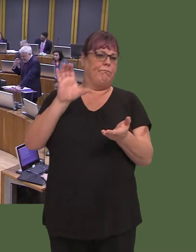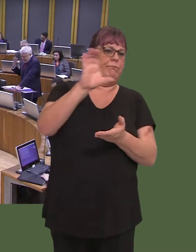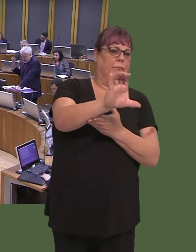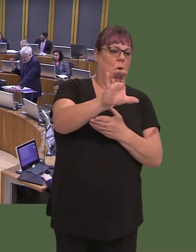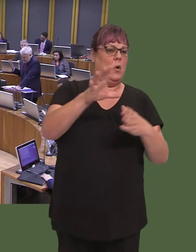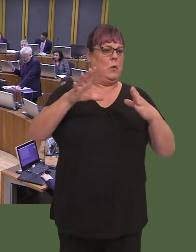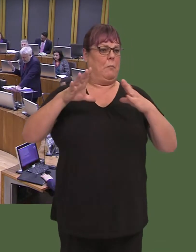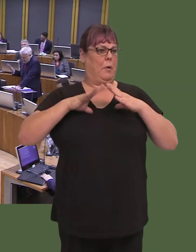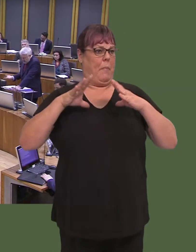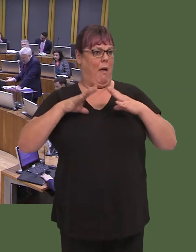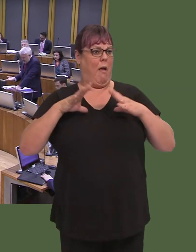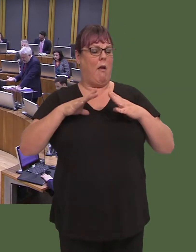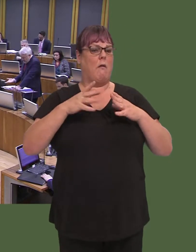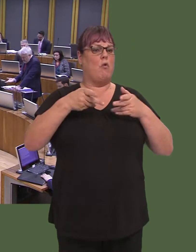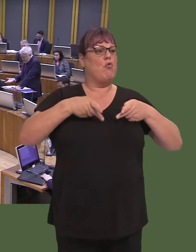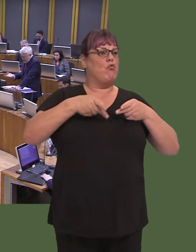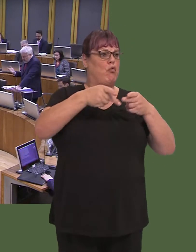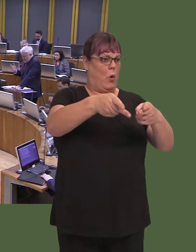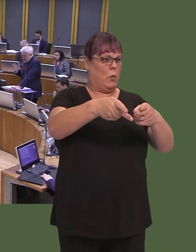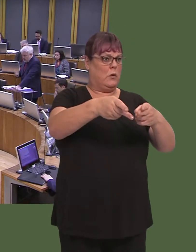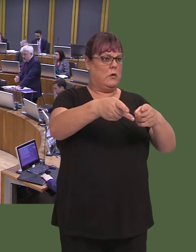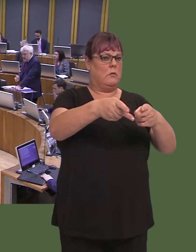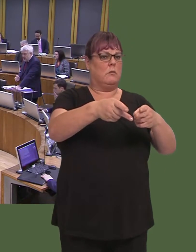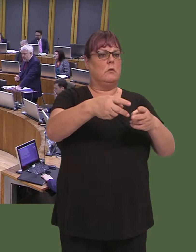namely putting the roads in and putting the services in.